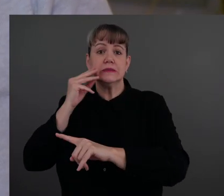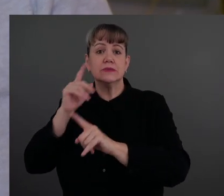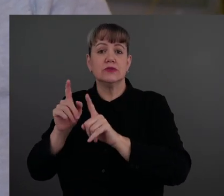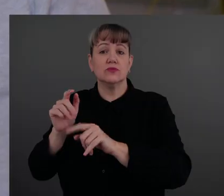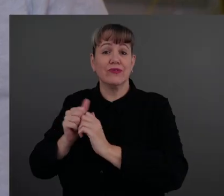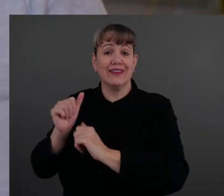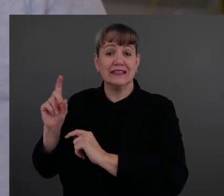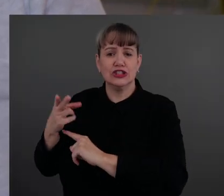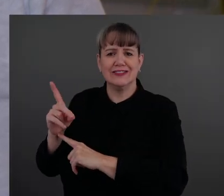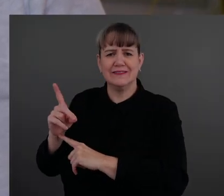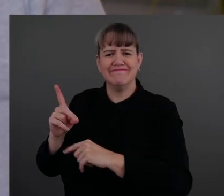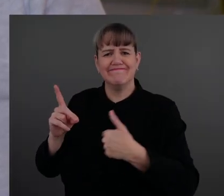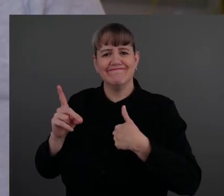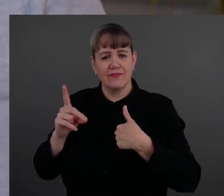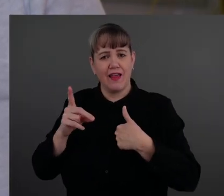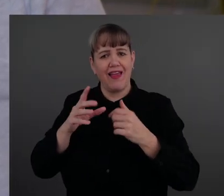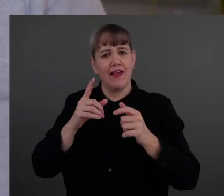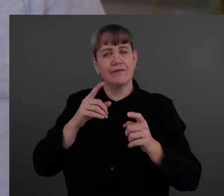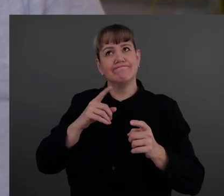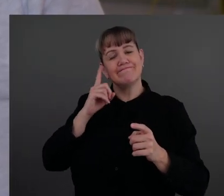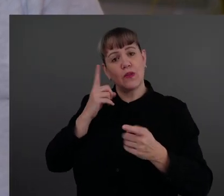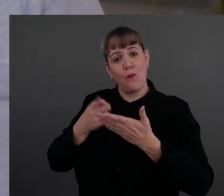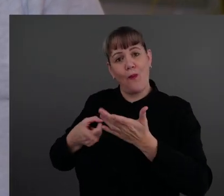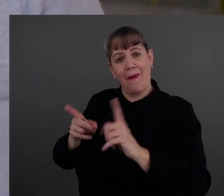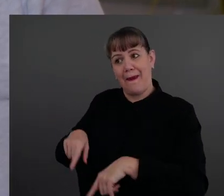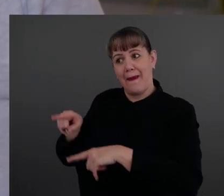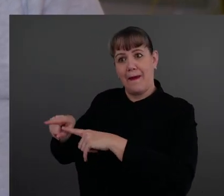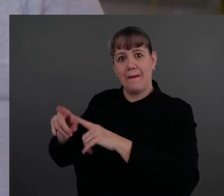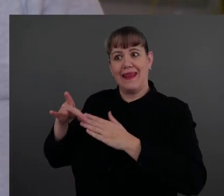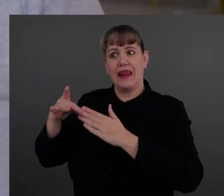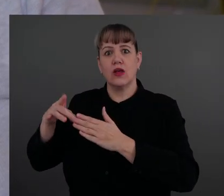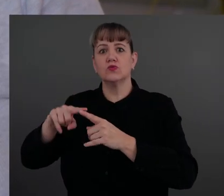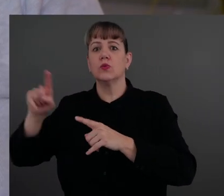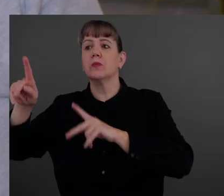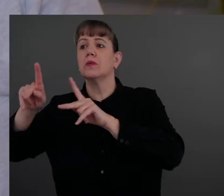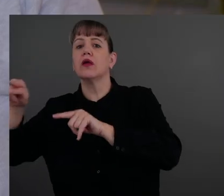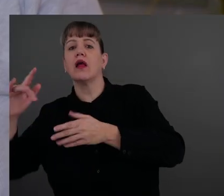which, of course, I think led a lot of people in medicine to be a bit biased